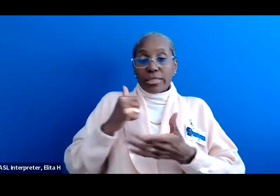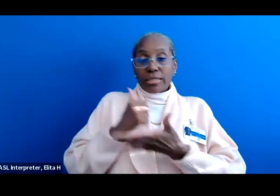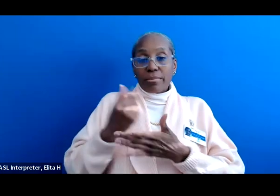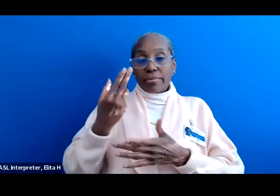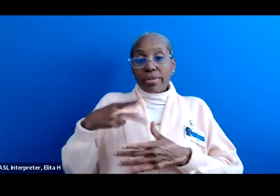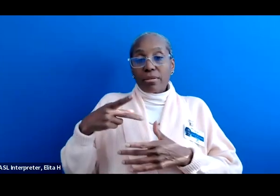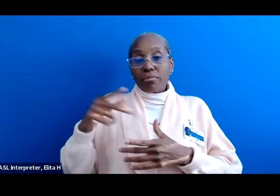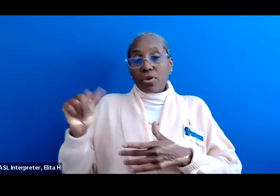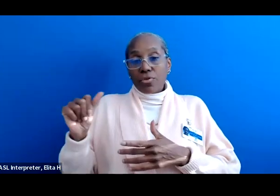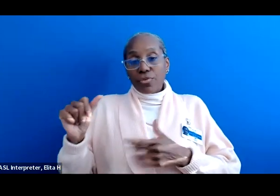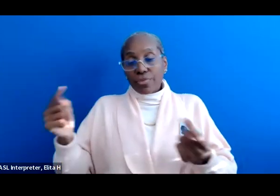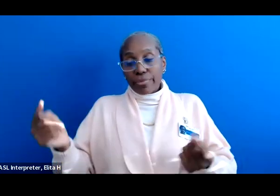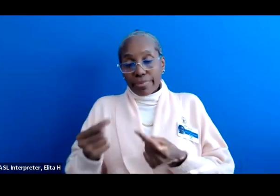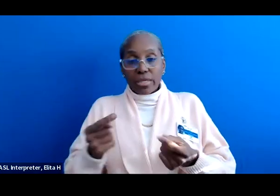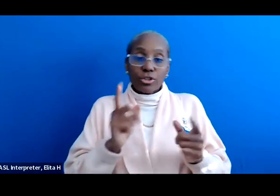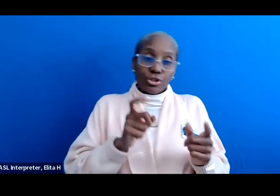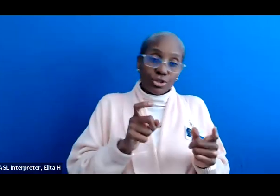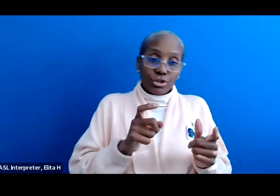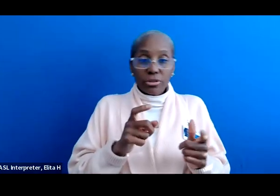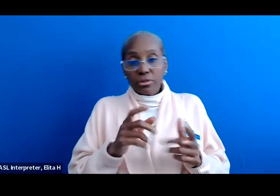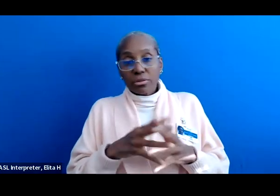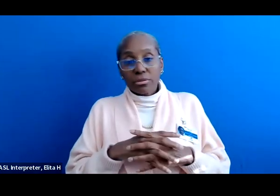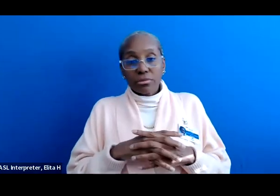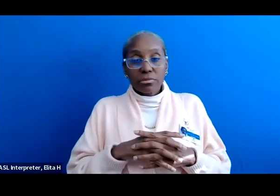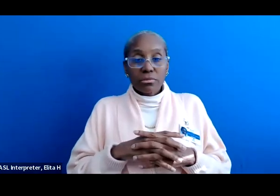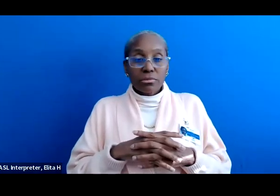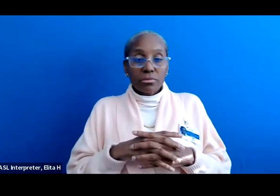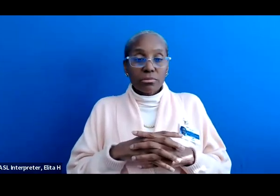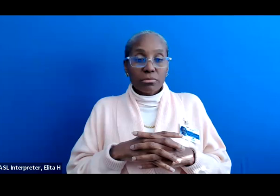It should because it should help that pain.